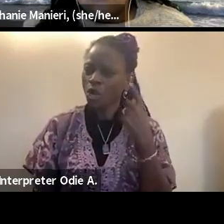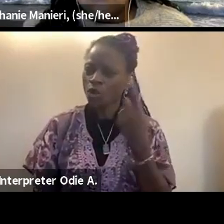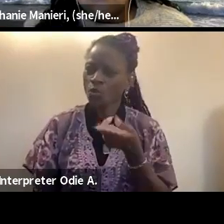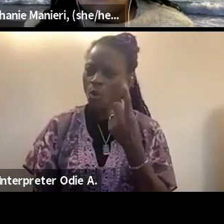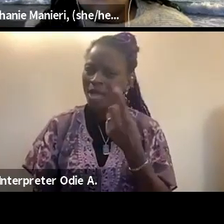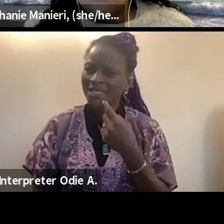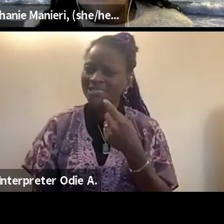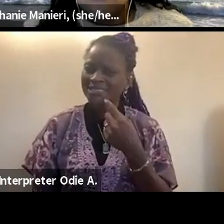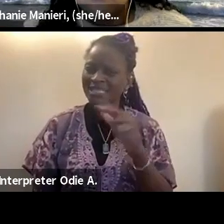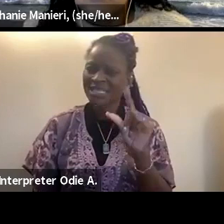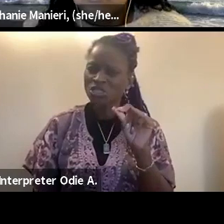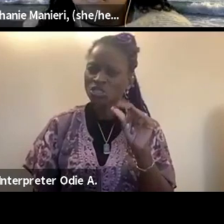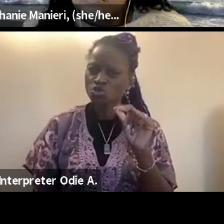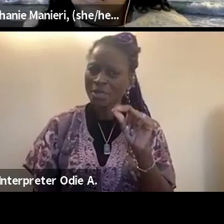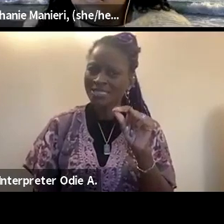No, I've been really impressed, actually,